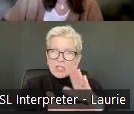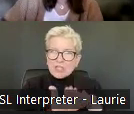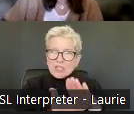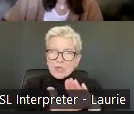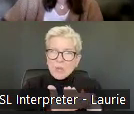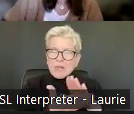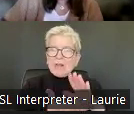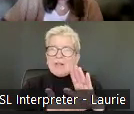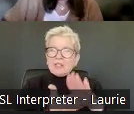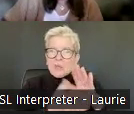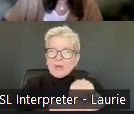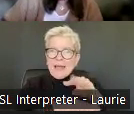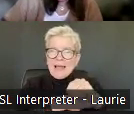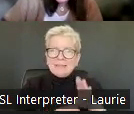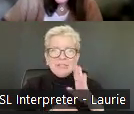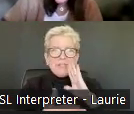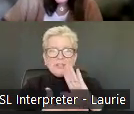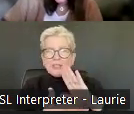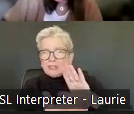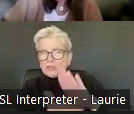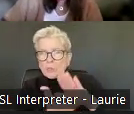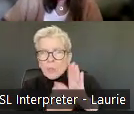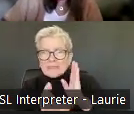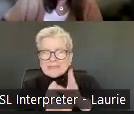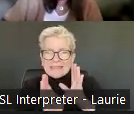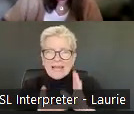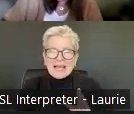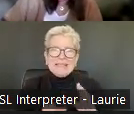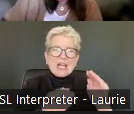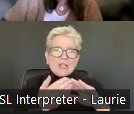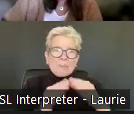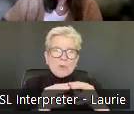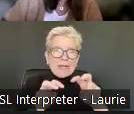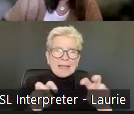school site Community Liaisons here as well as quite a few folks from district office,